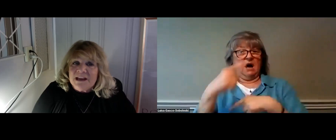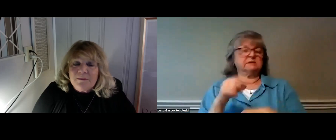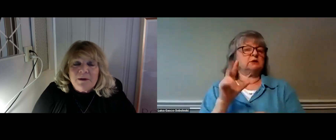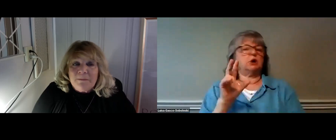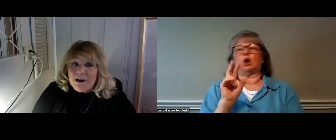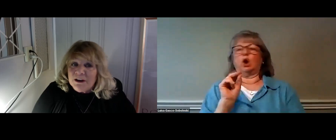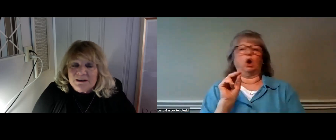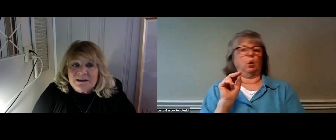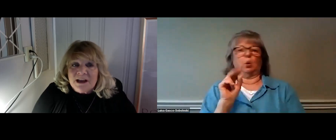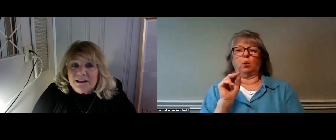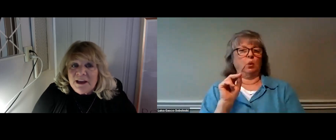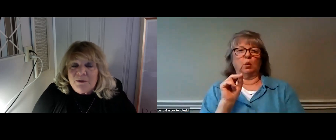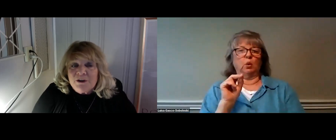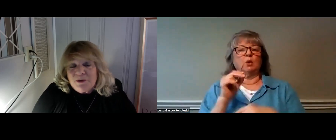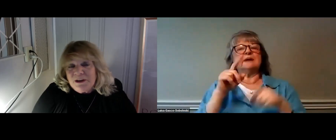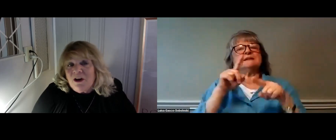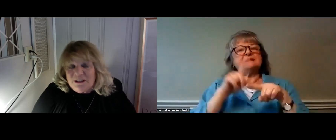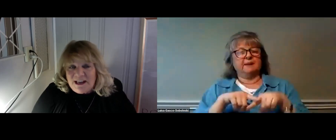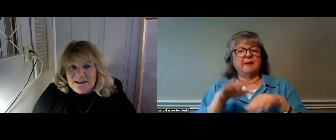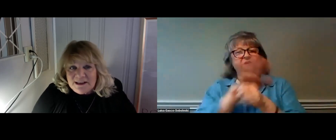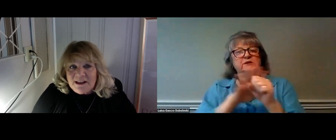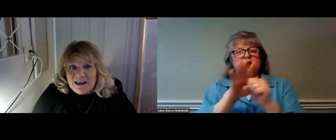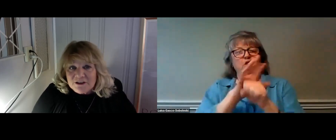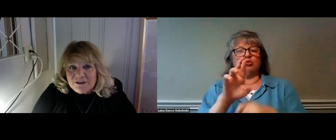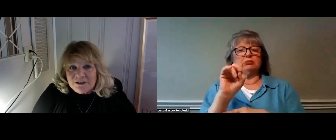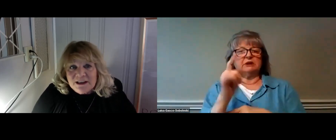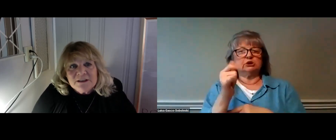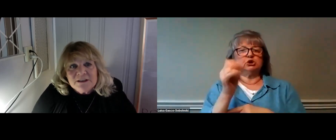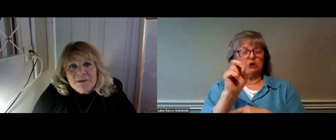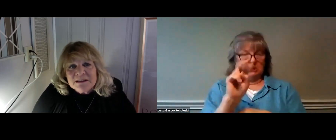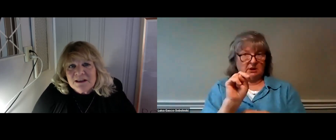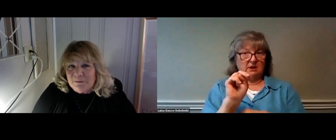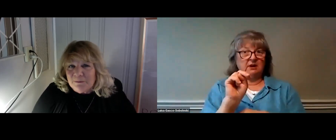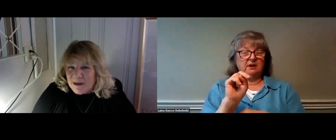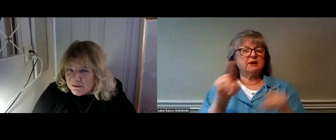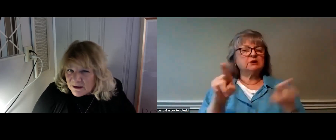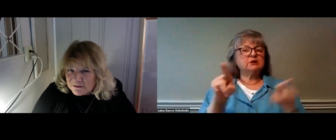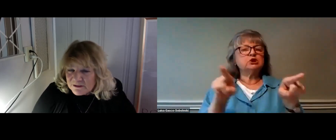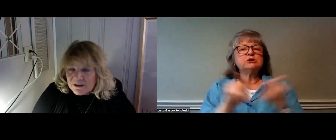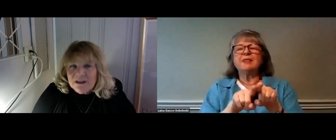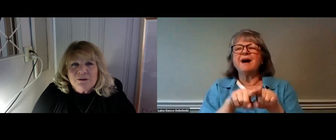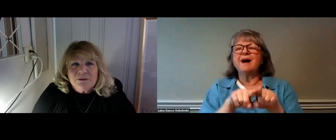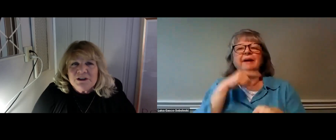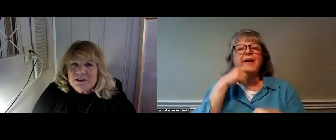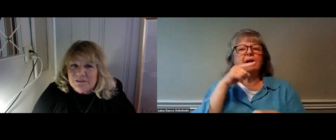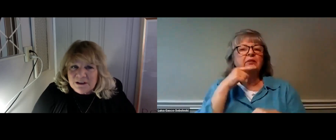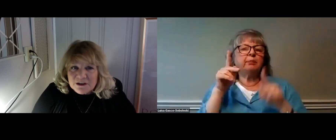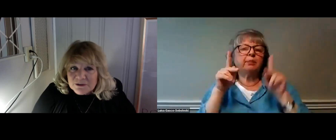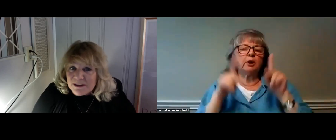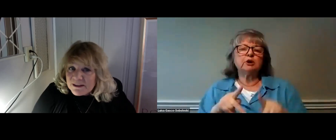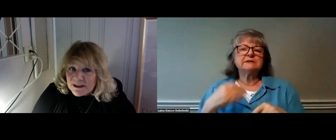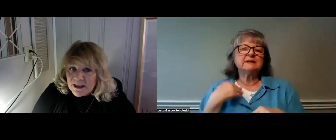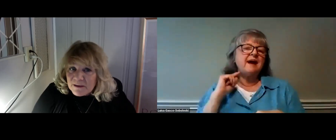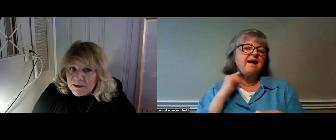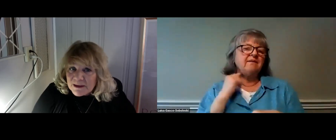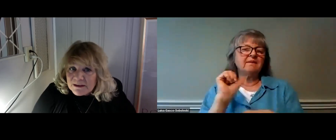American Sign Language we call ASL actually, it depends on their background, the region of the country that they came in,